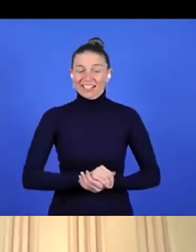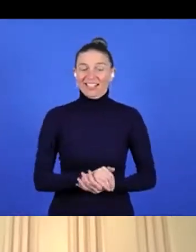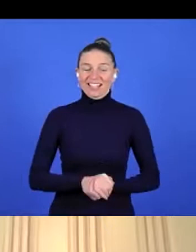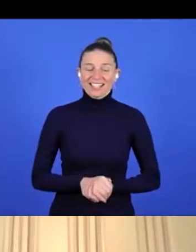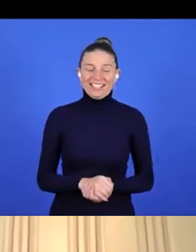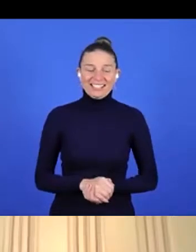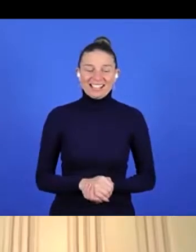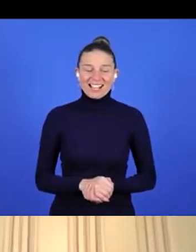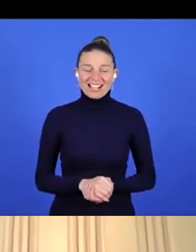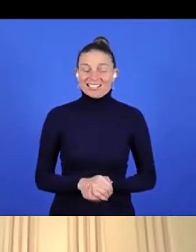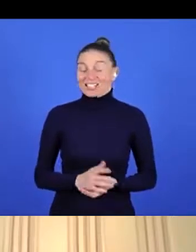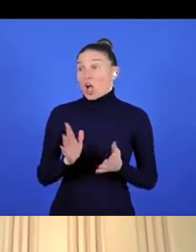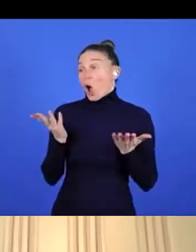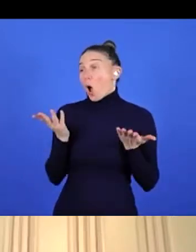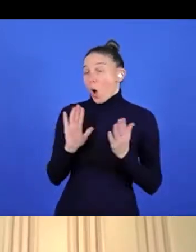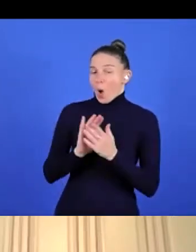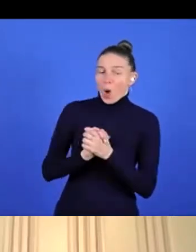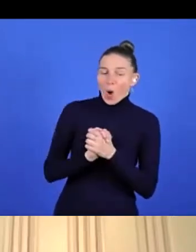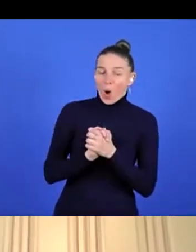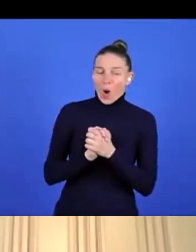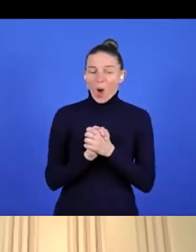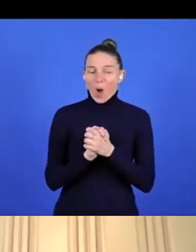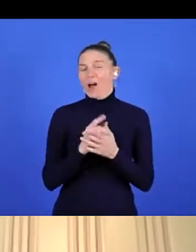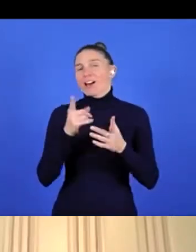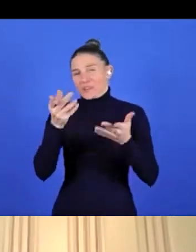Is this everything, or you want to add something by yourself